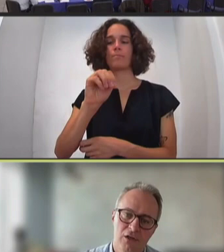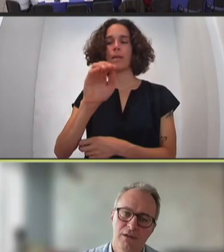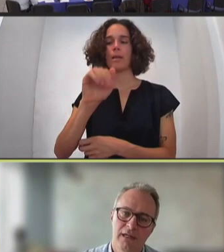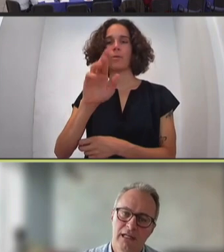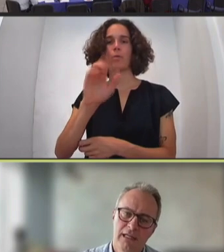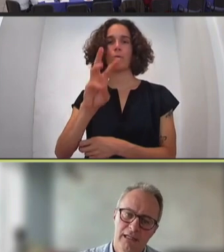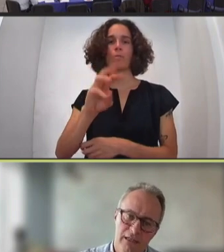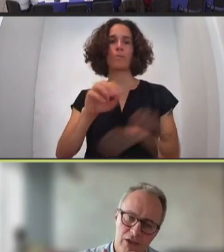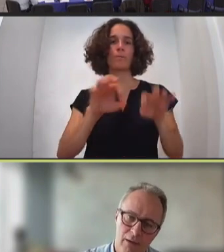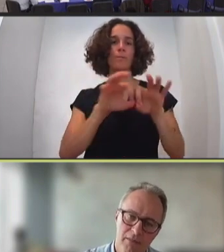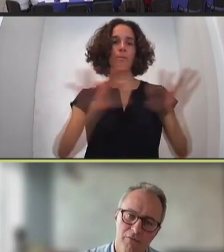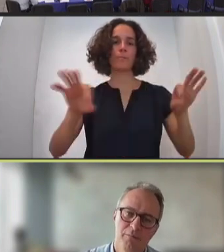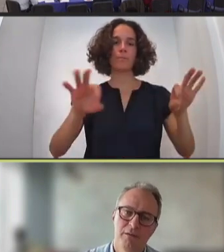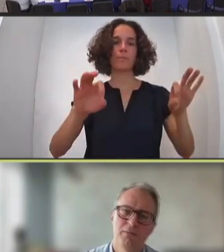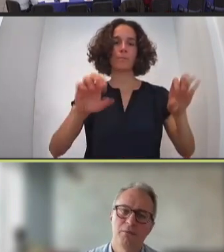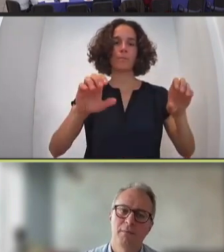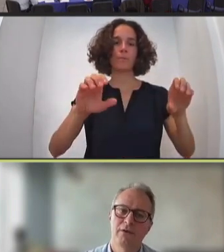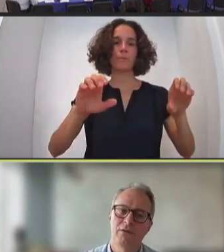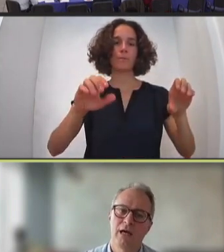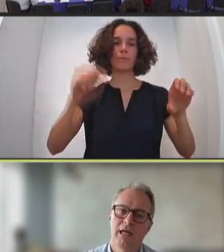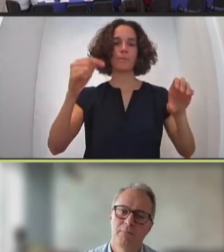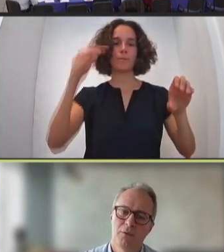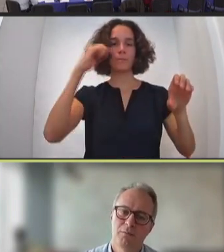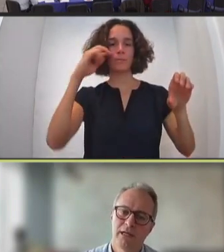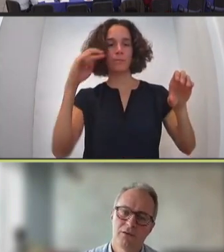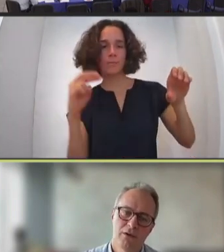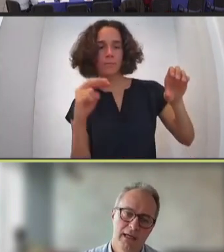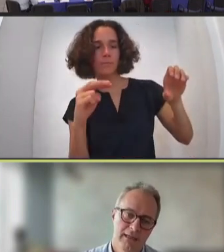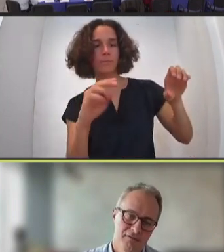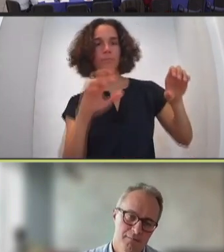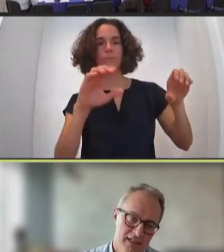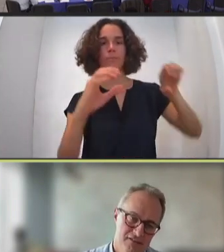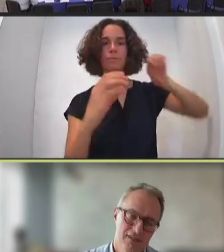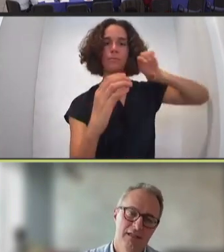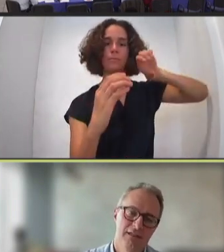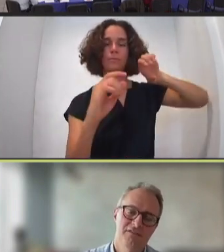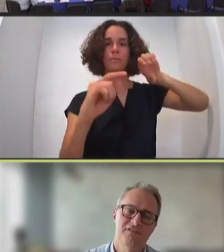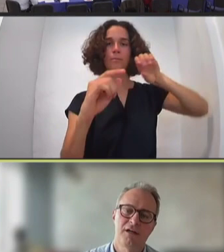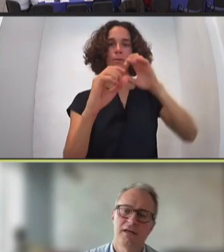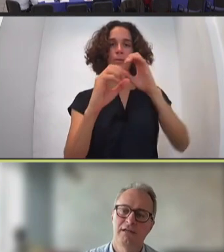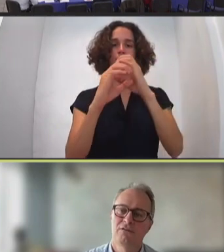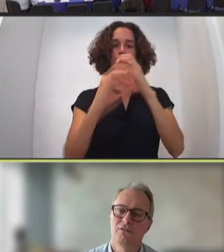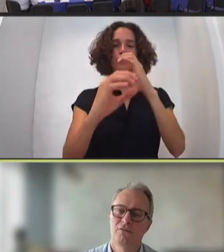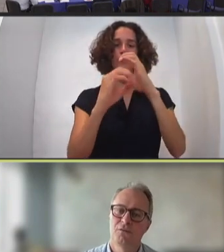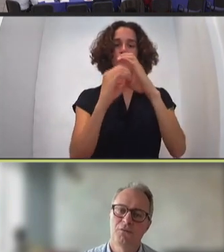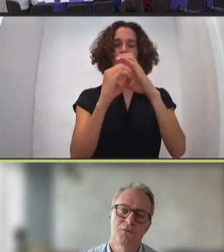good in killing. They're coming from the bone marrow. And bone marrow is basically the site for